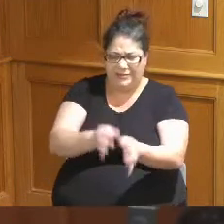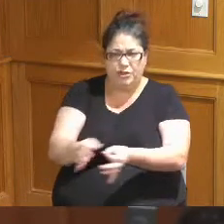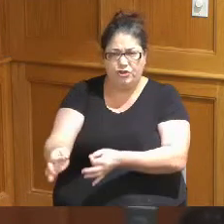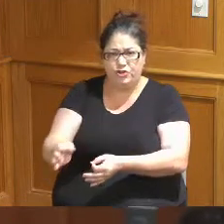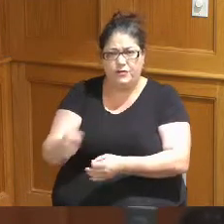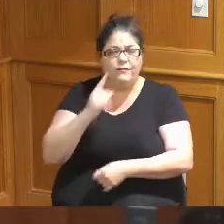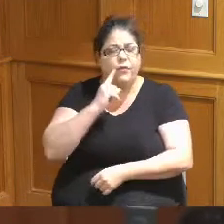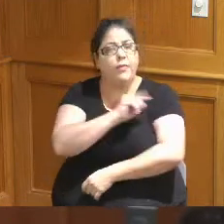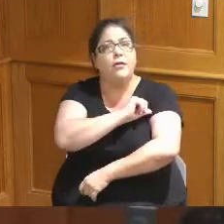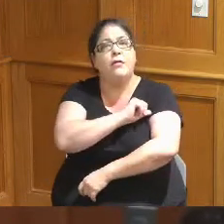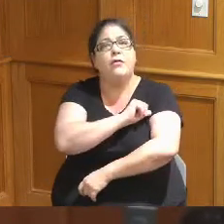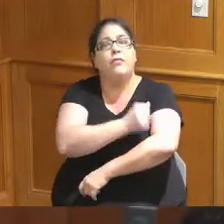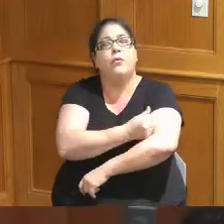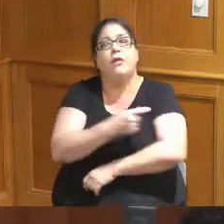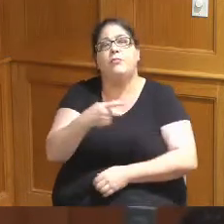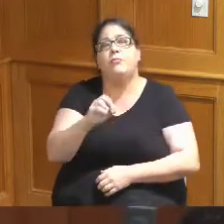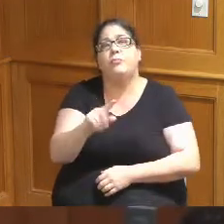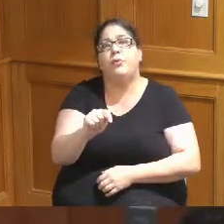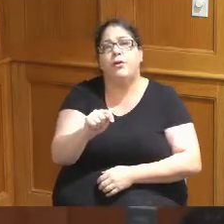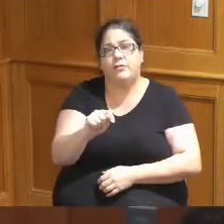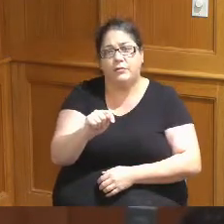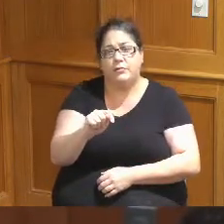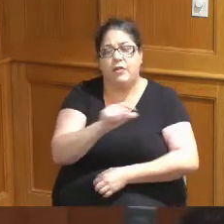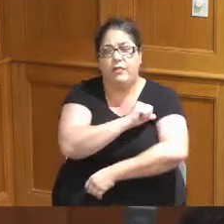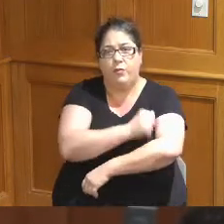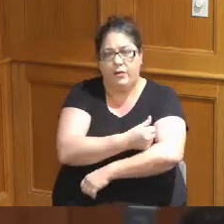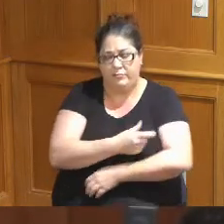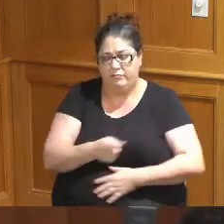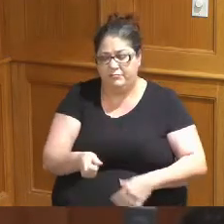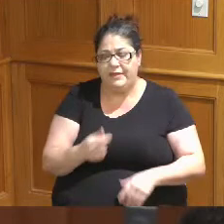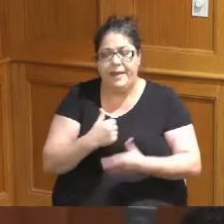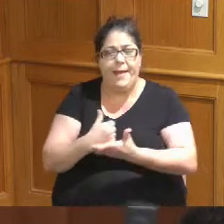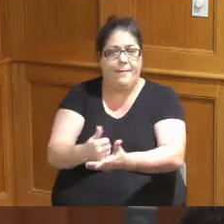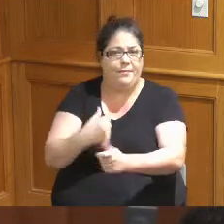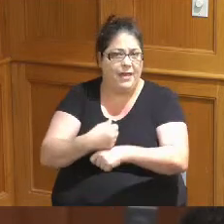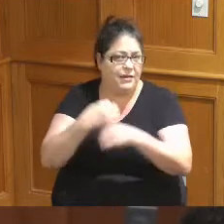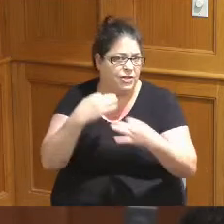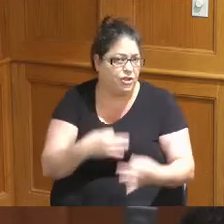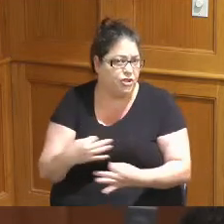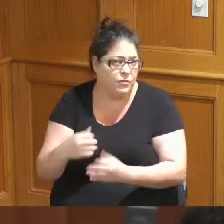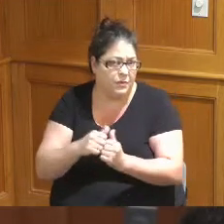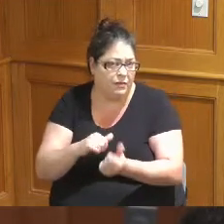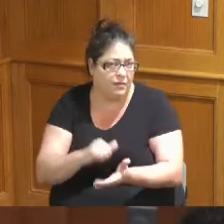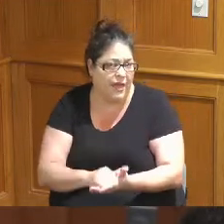do we like to help with that in making those decisions because again the more properties